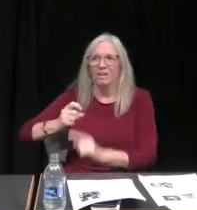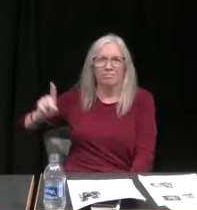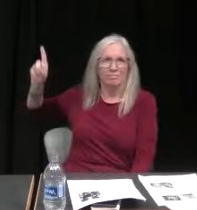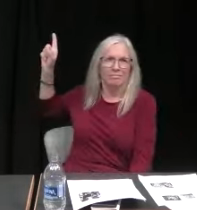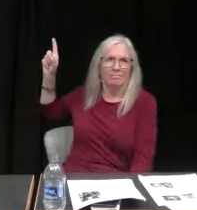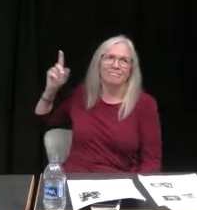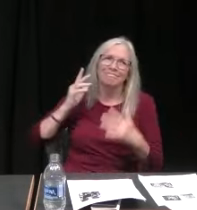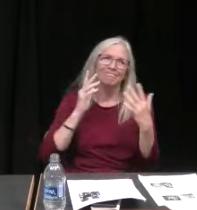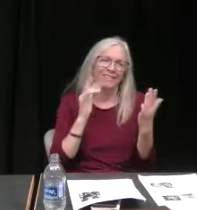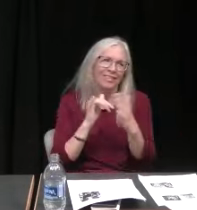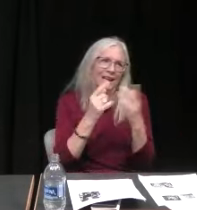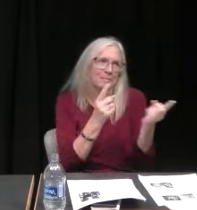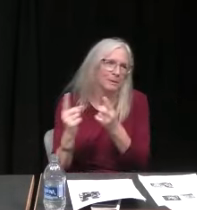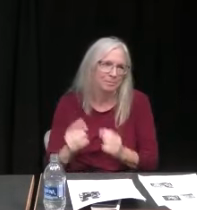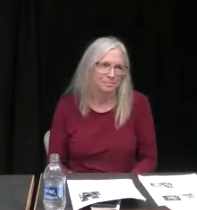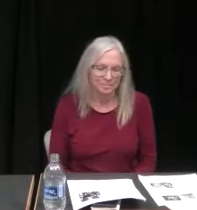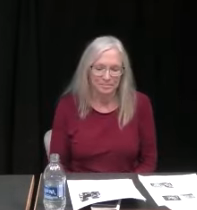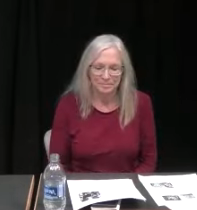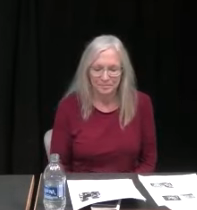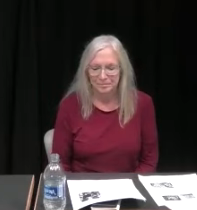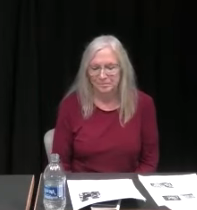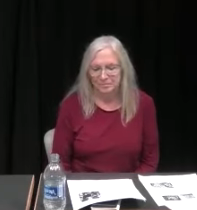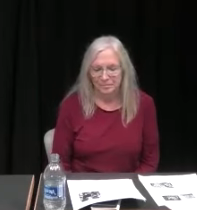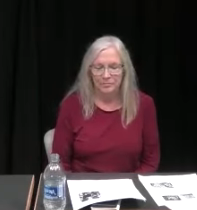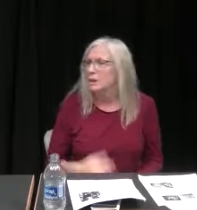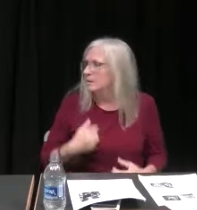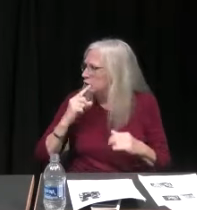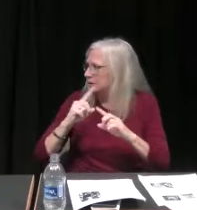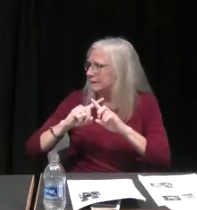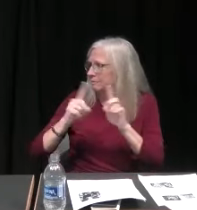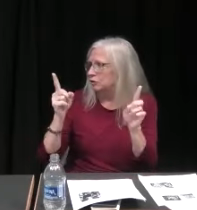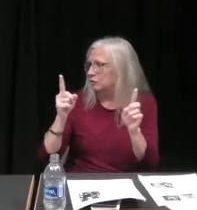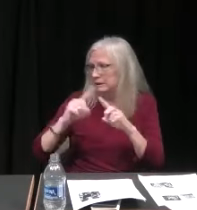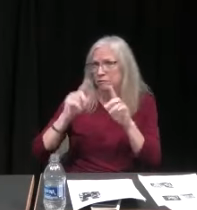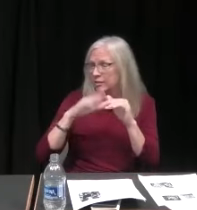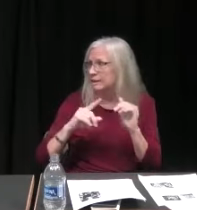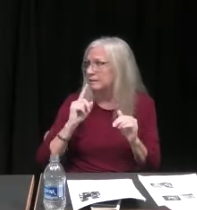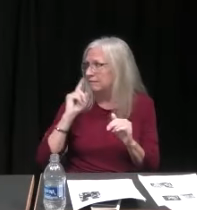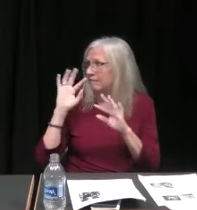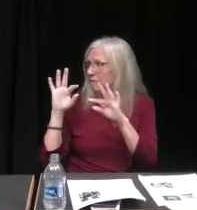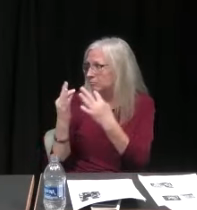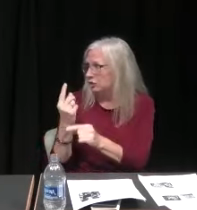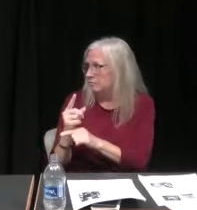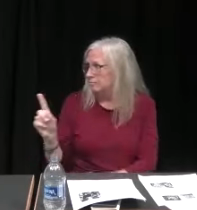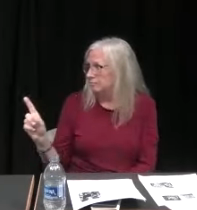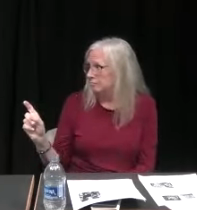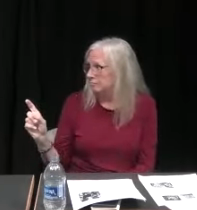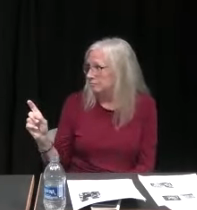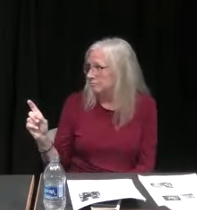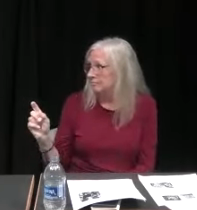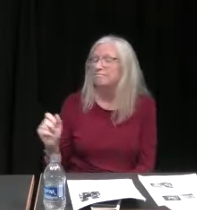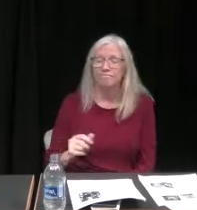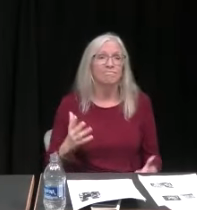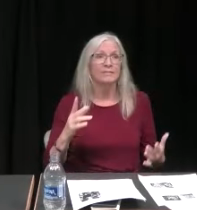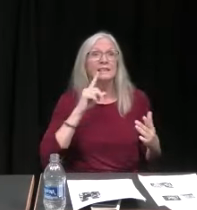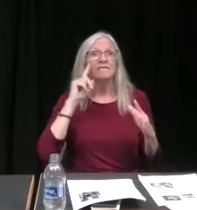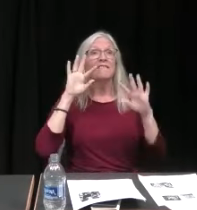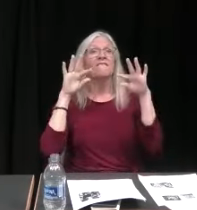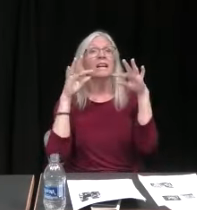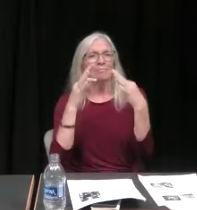those uh around us not from those before us so and that could be different for Deaf individuals